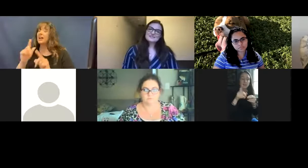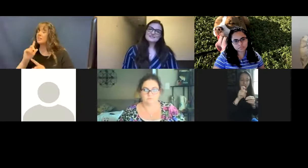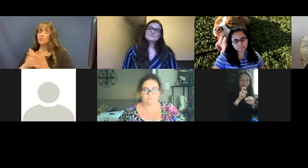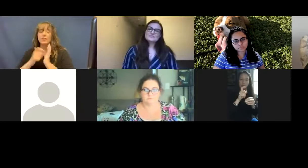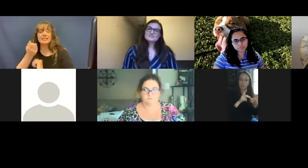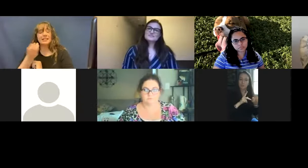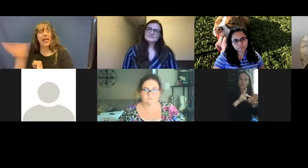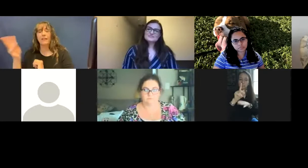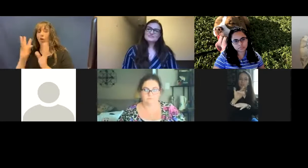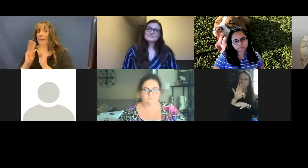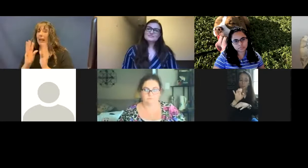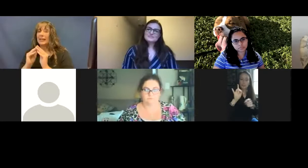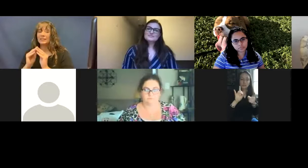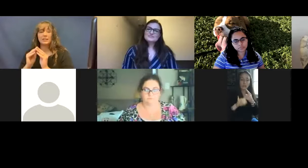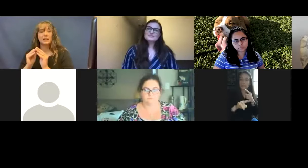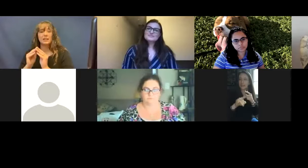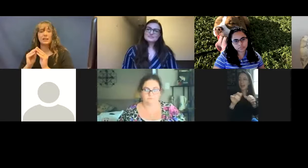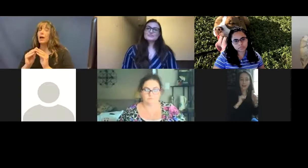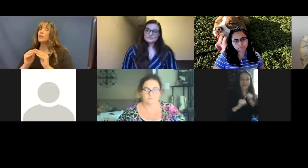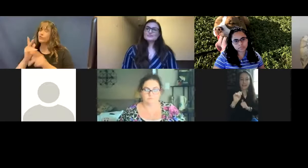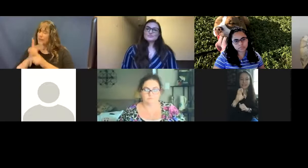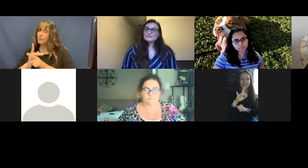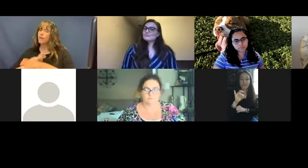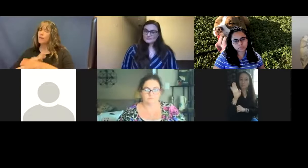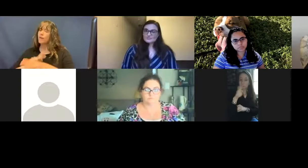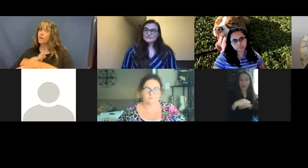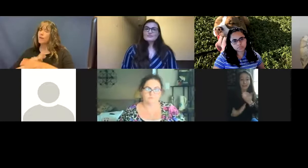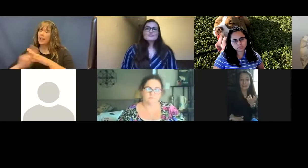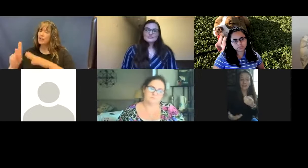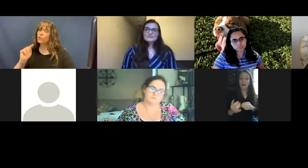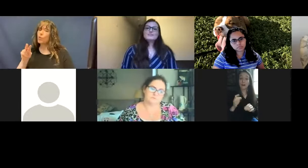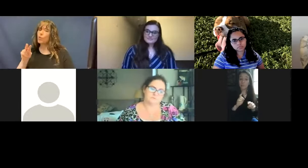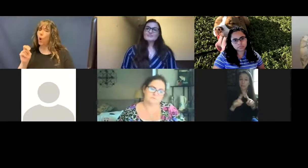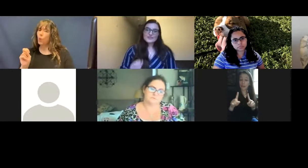And you have to keep a professional tone, and you can't act like an entitled brat. But